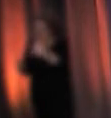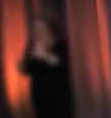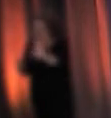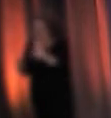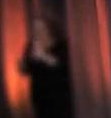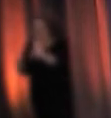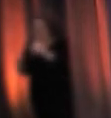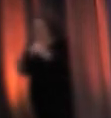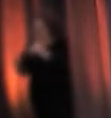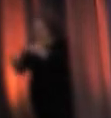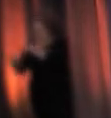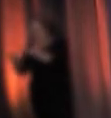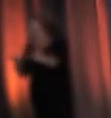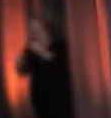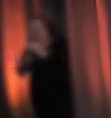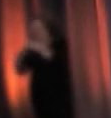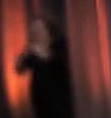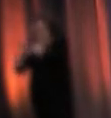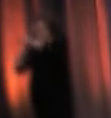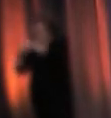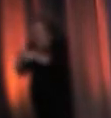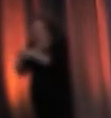of technology mediated experience within this.